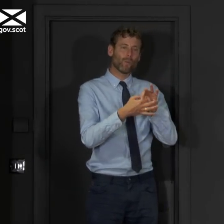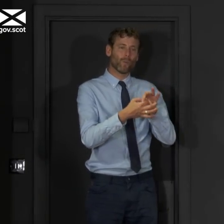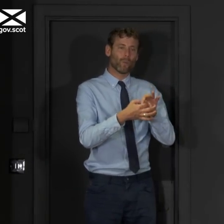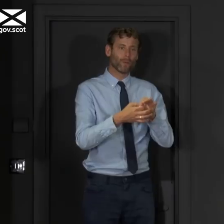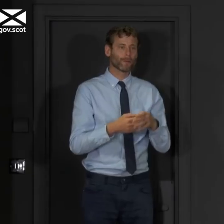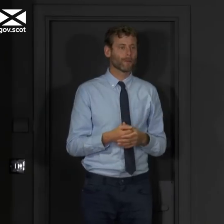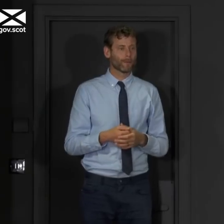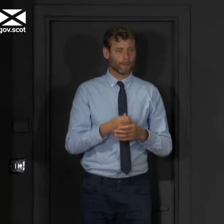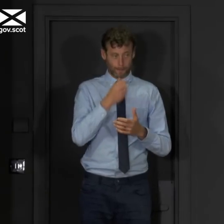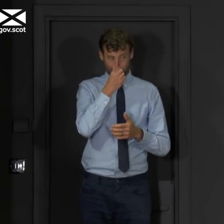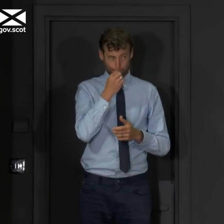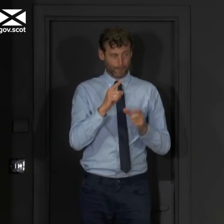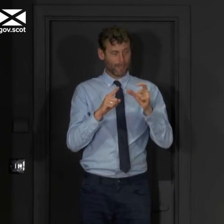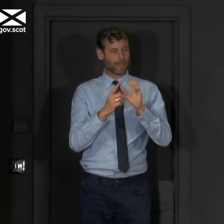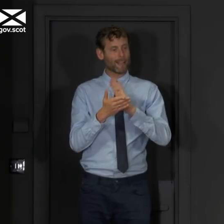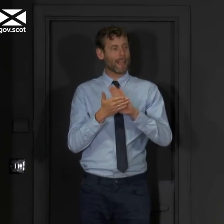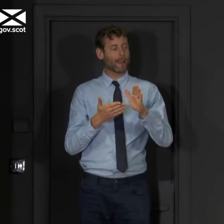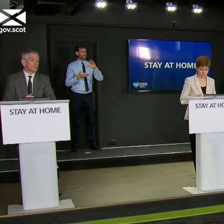Derek Healy from the Courier.